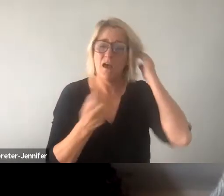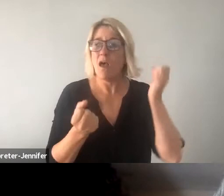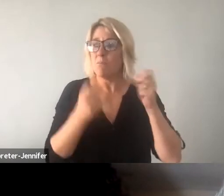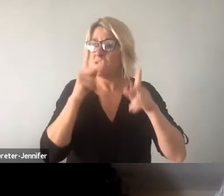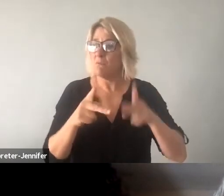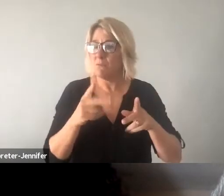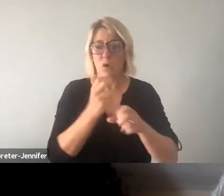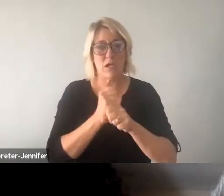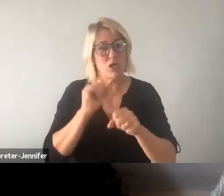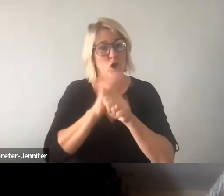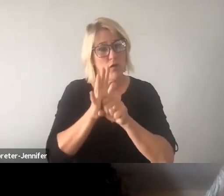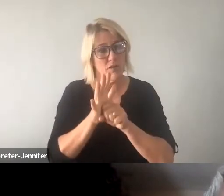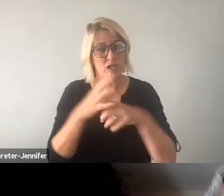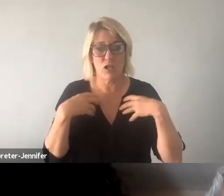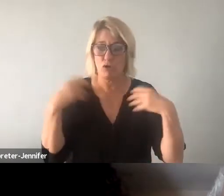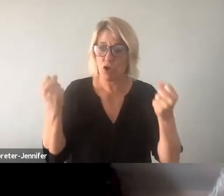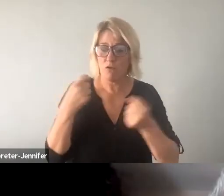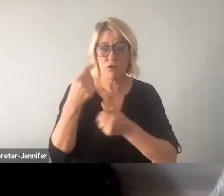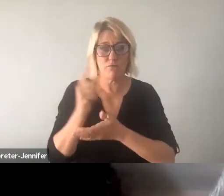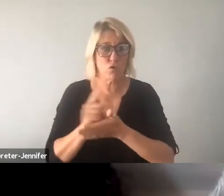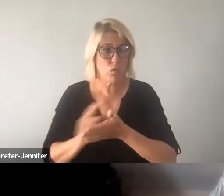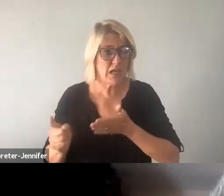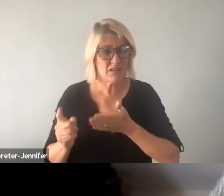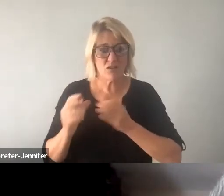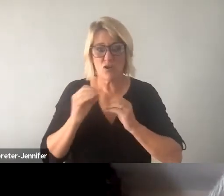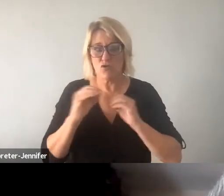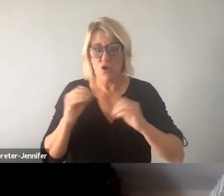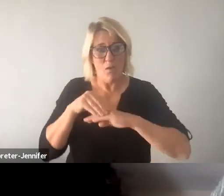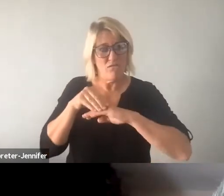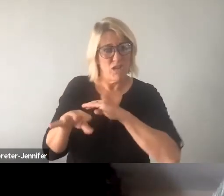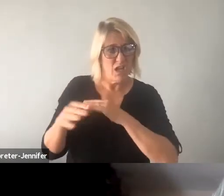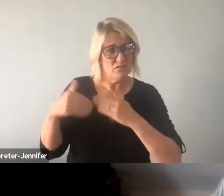disability and, in many cases, it did not. Many people get COVID-19 and they